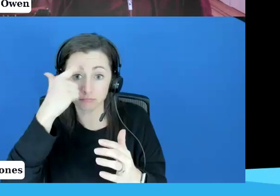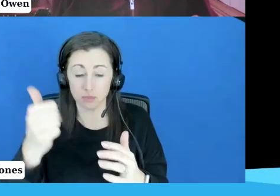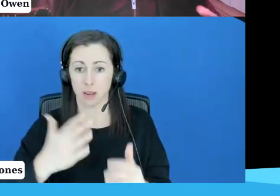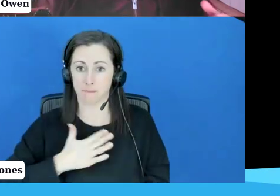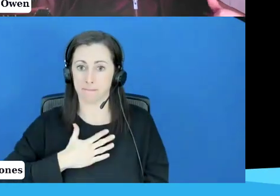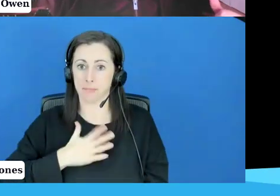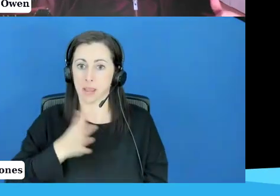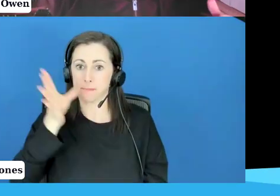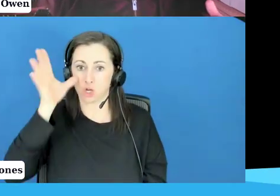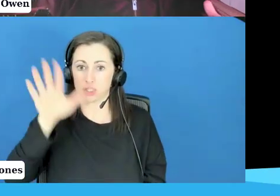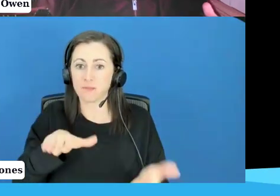My husband's parents live in Taiwan.